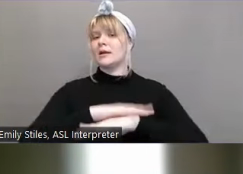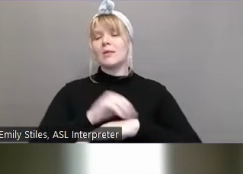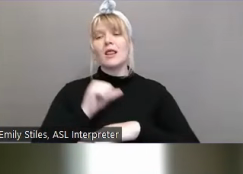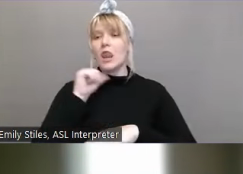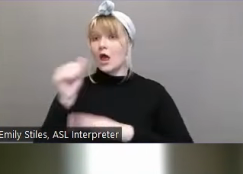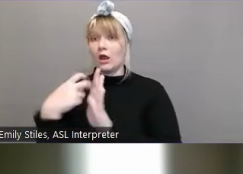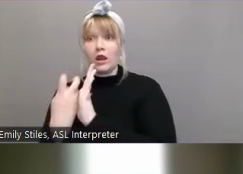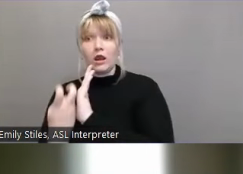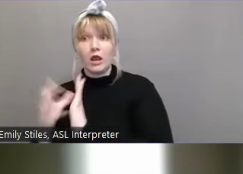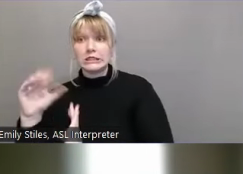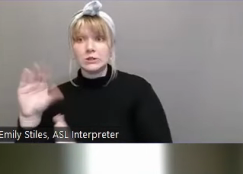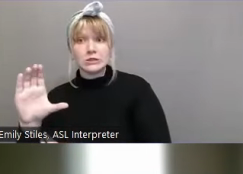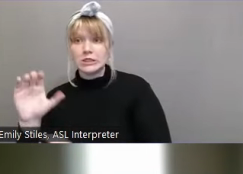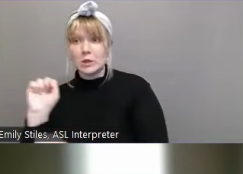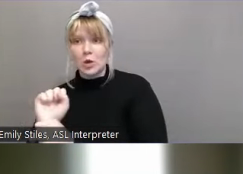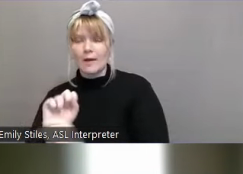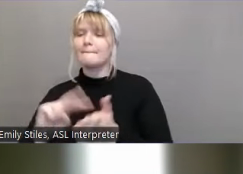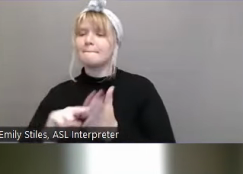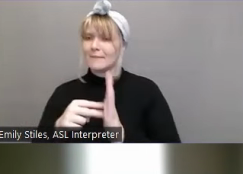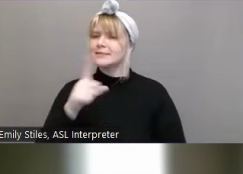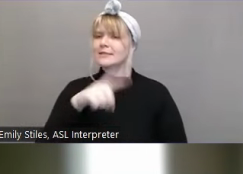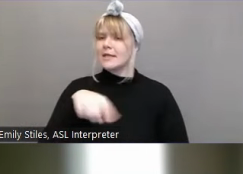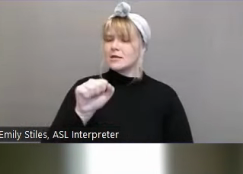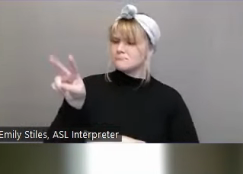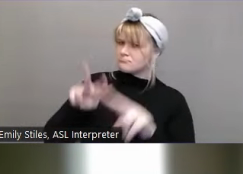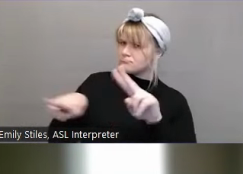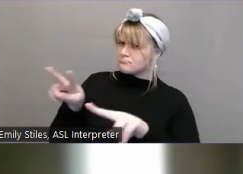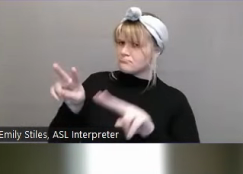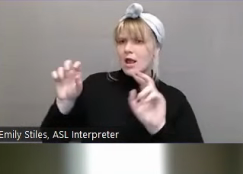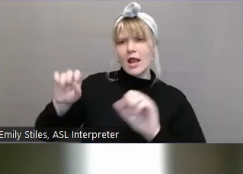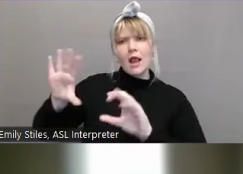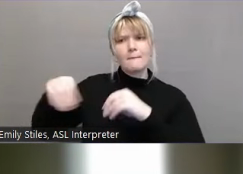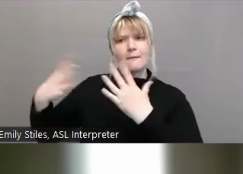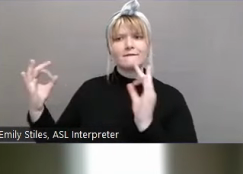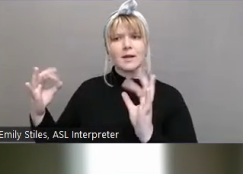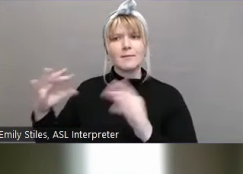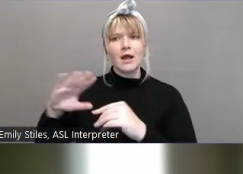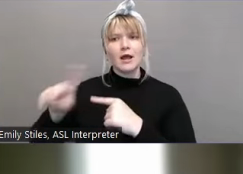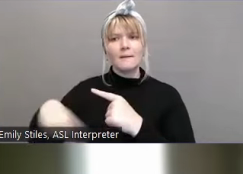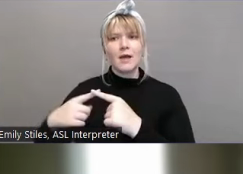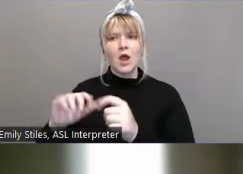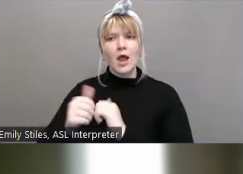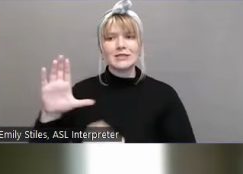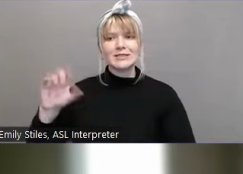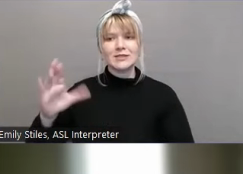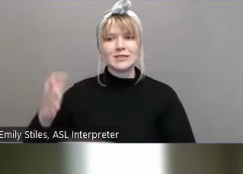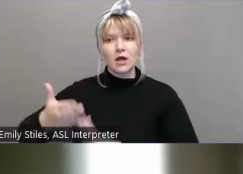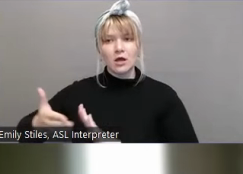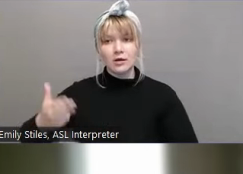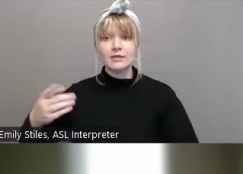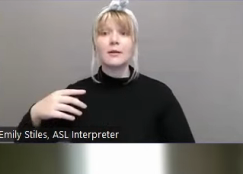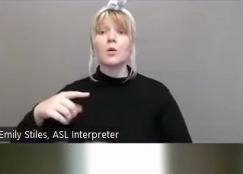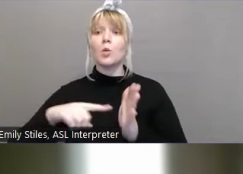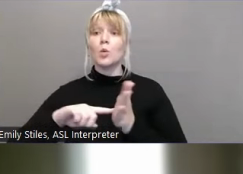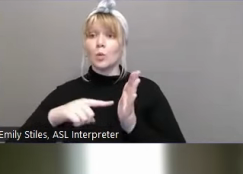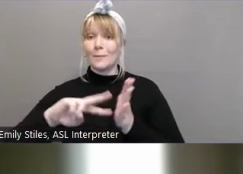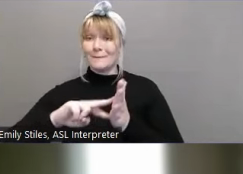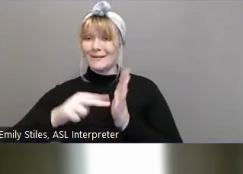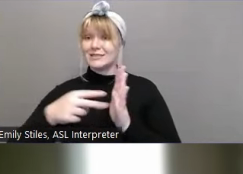good questioning about how the CoC operates. And this ensures that we’re really doing necessary level-setting work all the time,